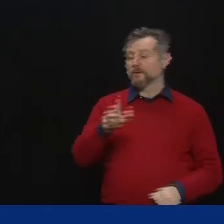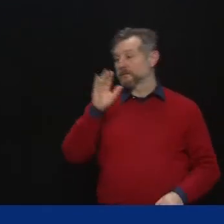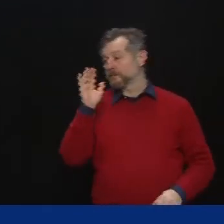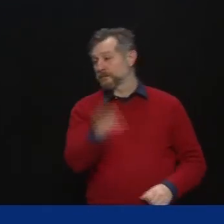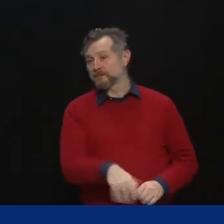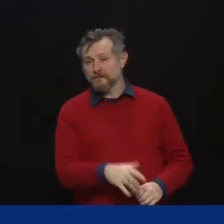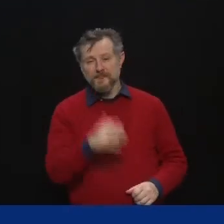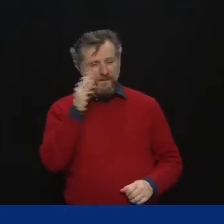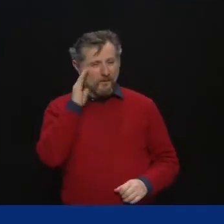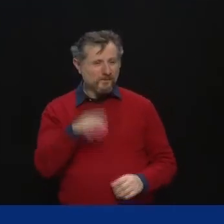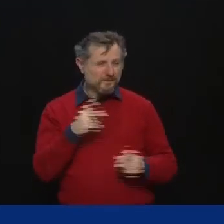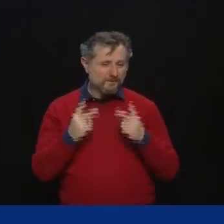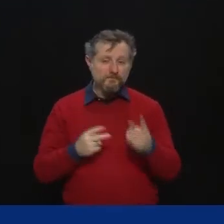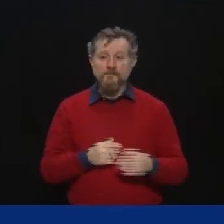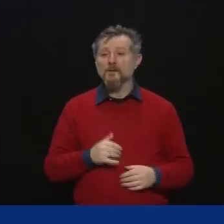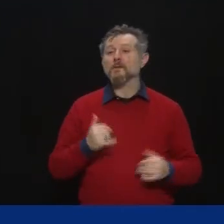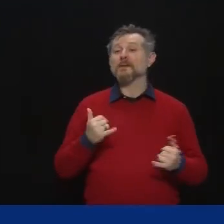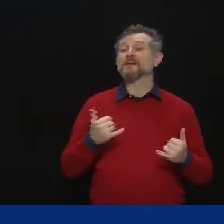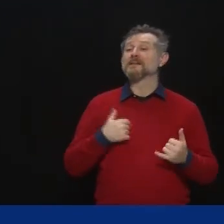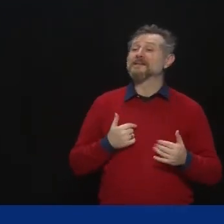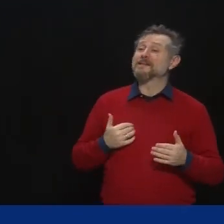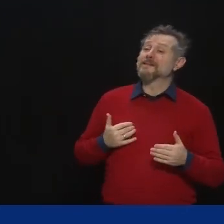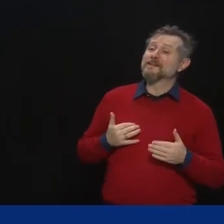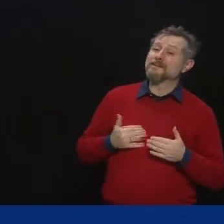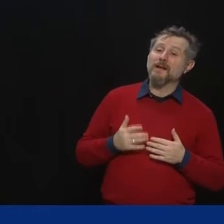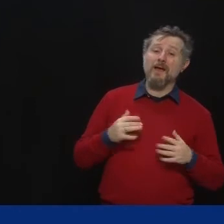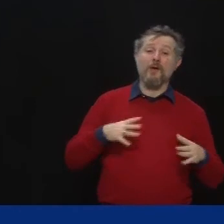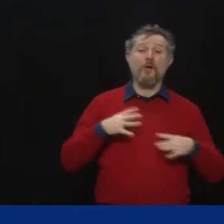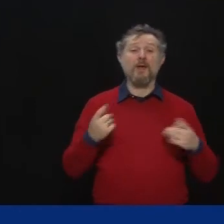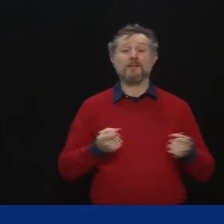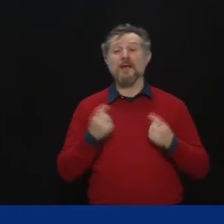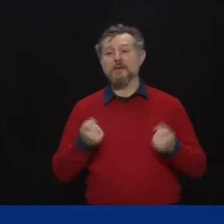I KNOW PEOPLE ARE FEELING ENOUGH IS ENOUGH.